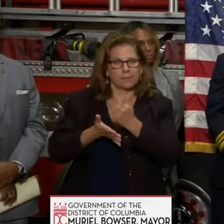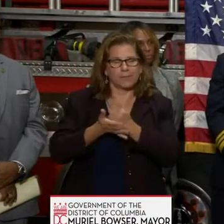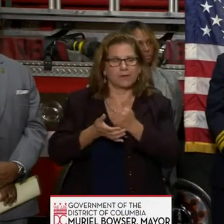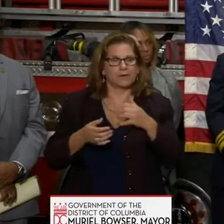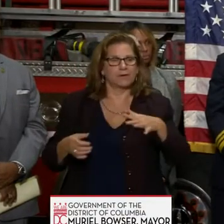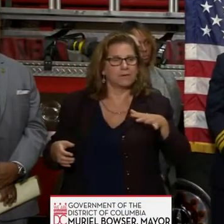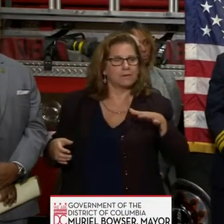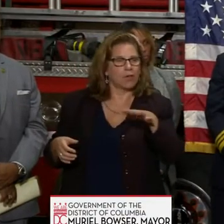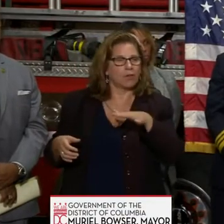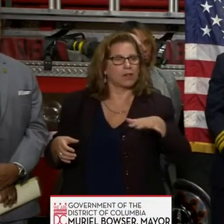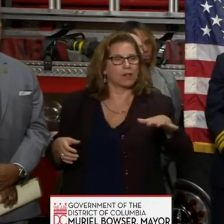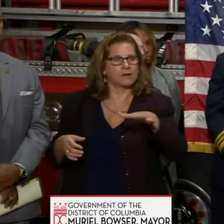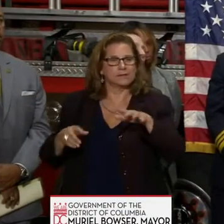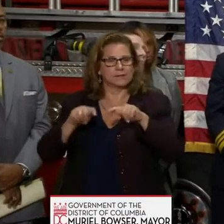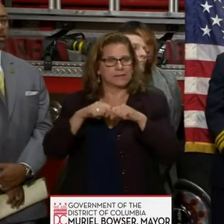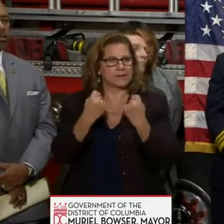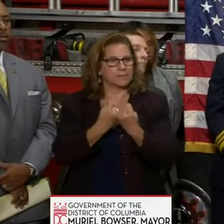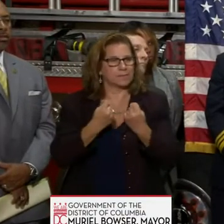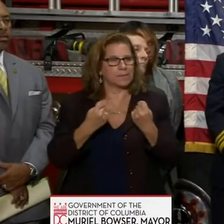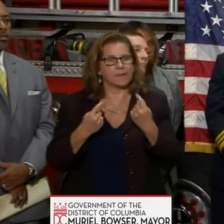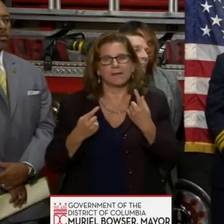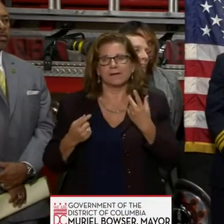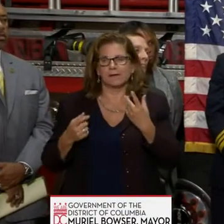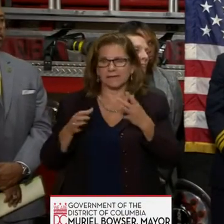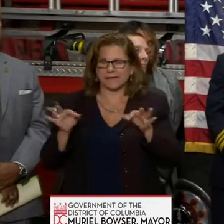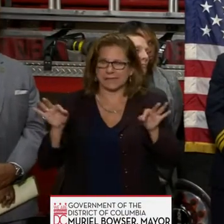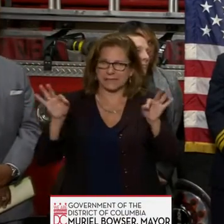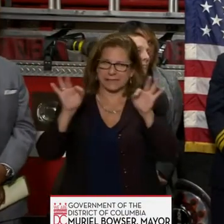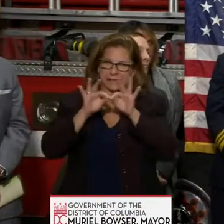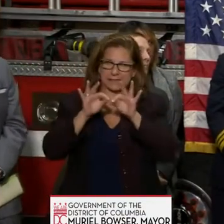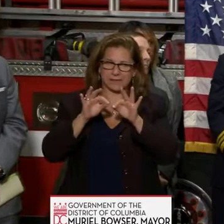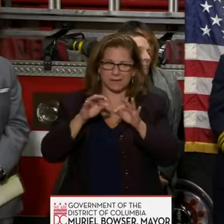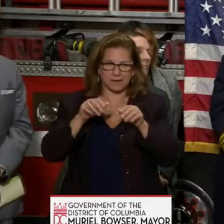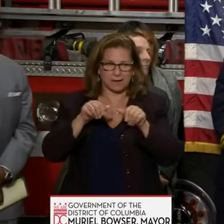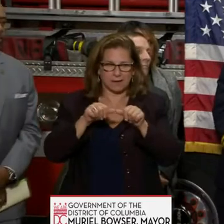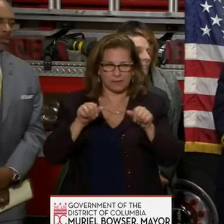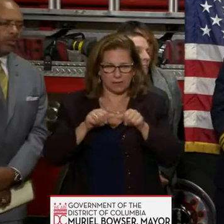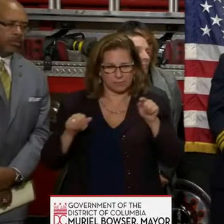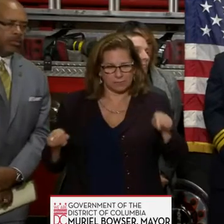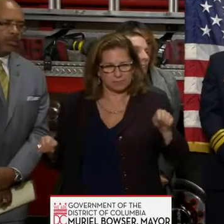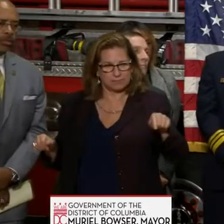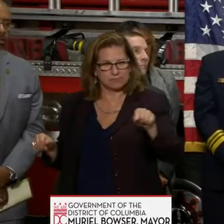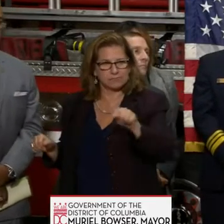KEY AREAS WHICH HAVE BEEN PRONE TO HIGH WATER VOLUMES, THOSE